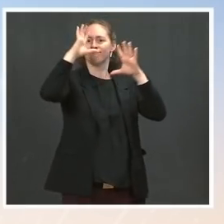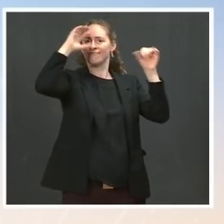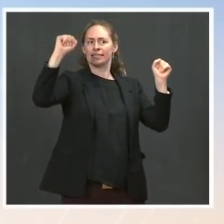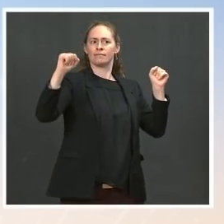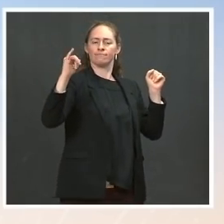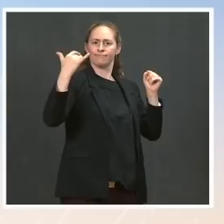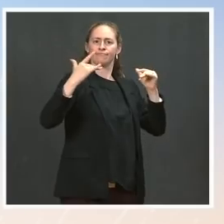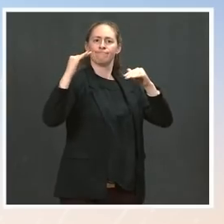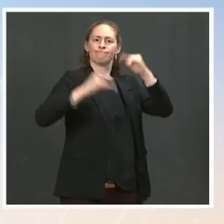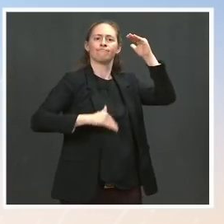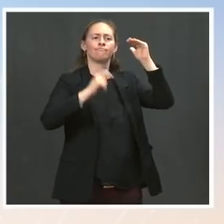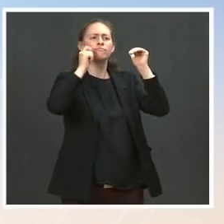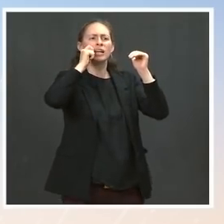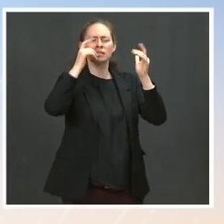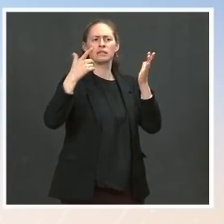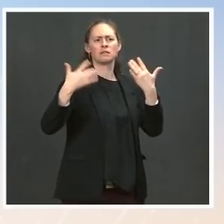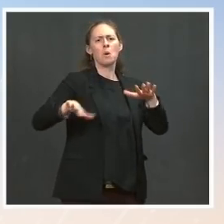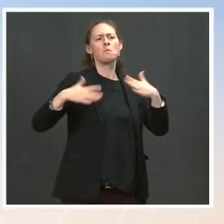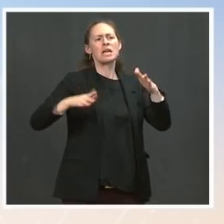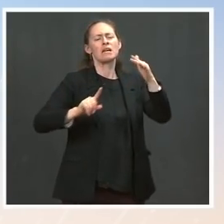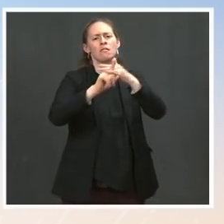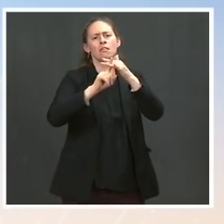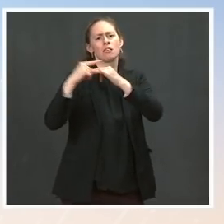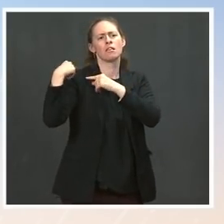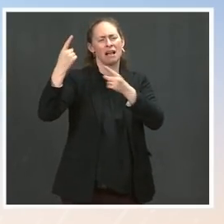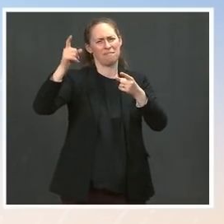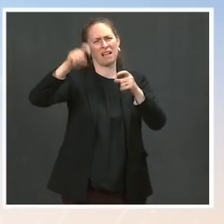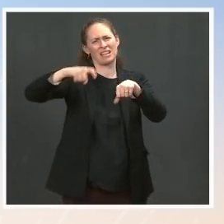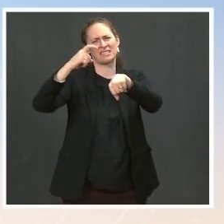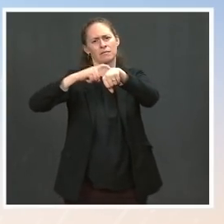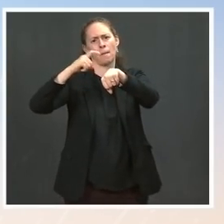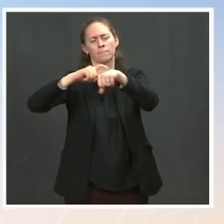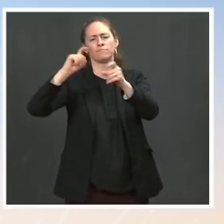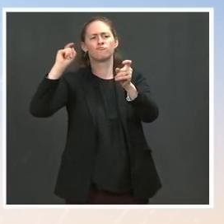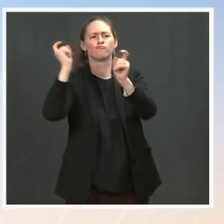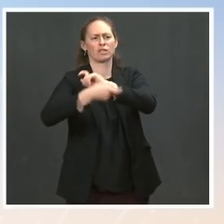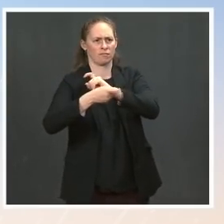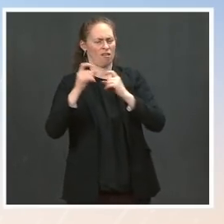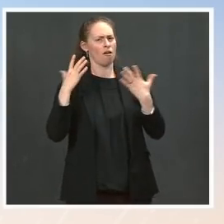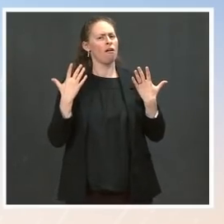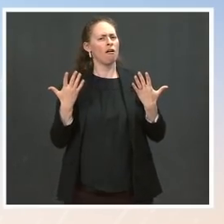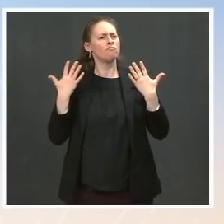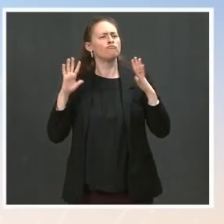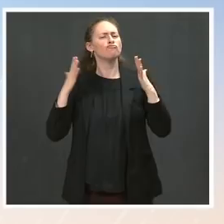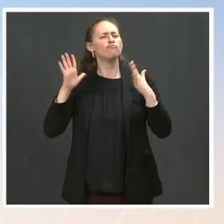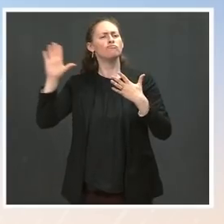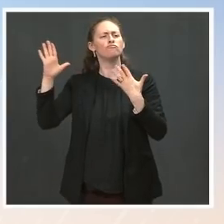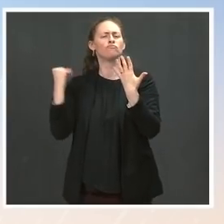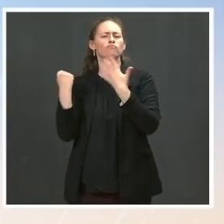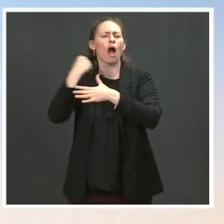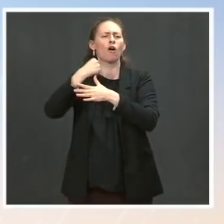Real change is a priority for him. It is something he looks forward to continuing to discuss with members of Congress.